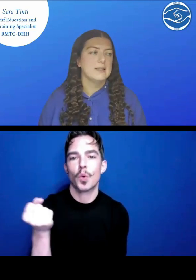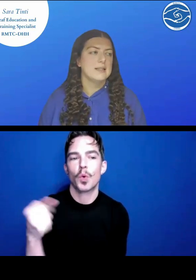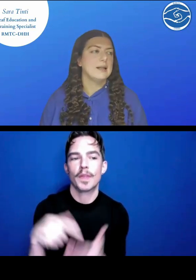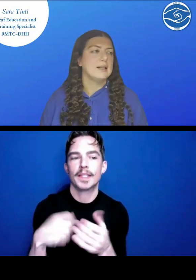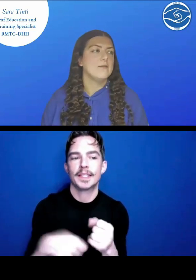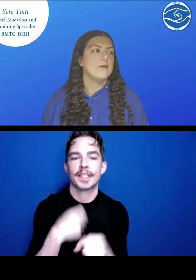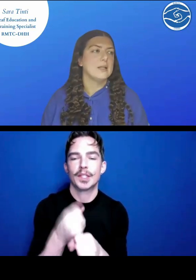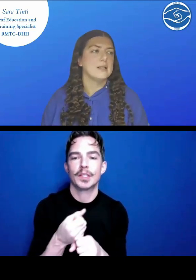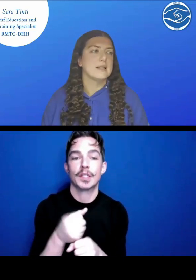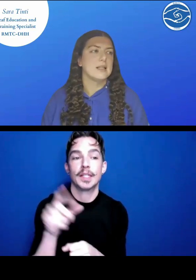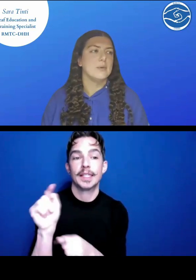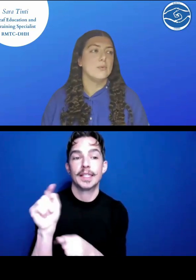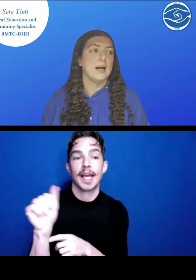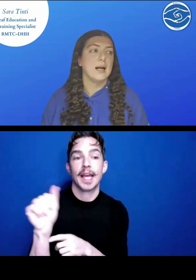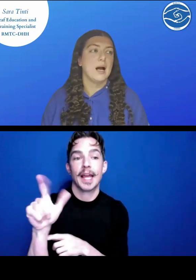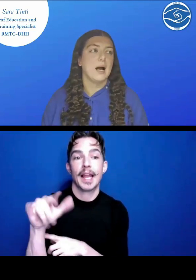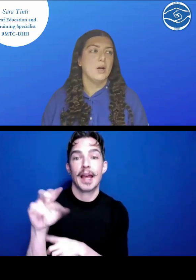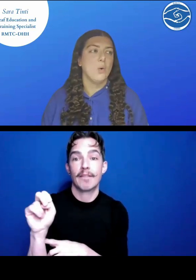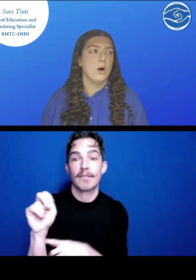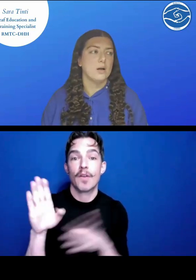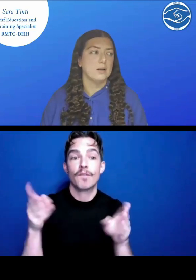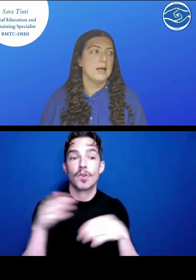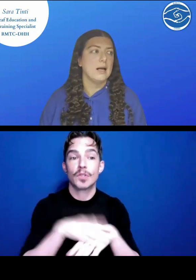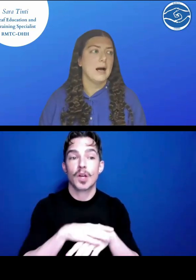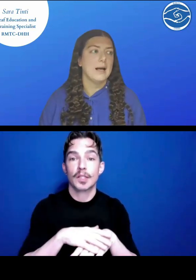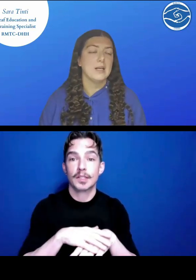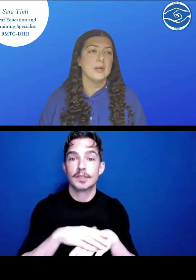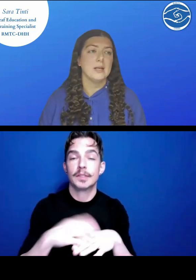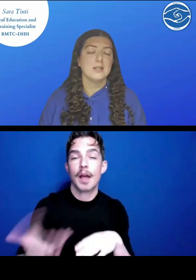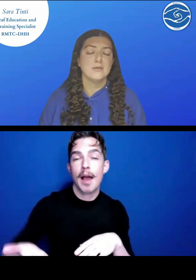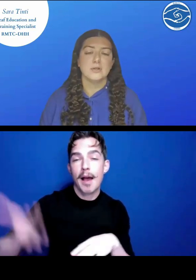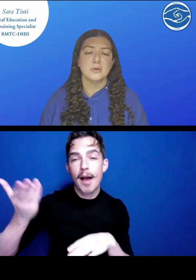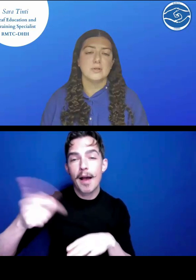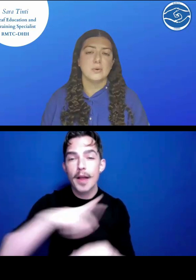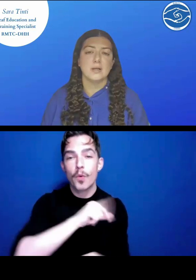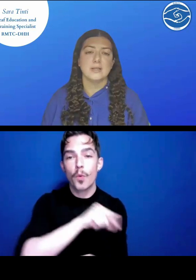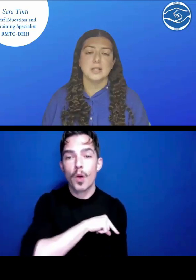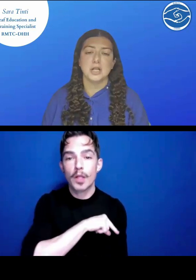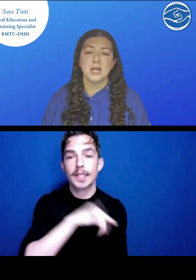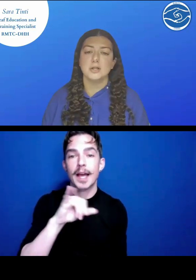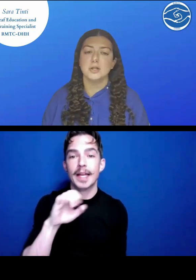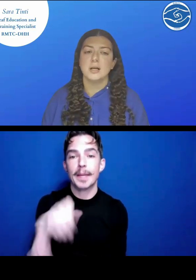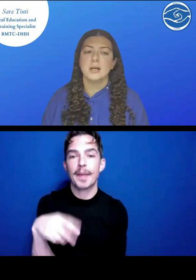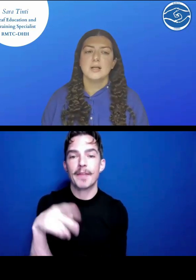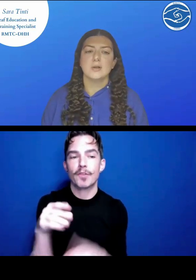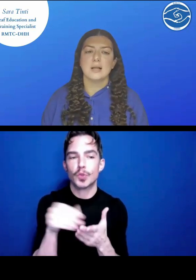our TA-Live! focus is going to be writing high quality IEPs for students who are DHH. So,